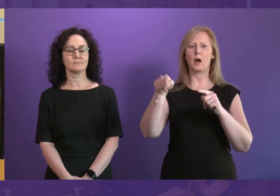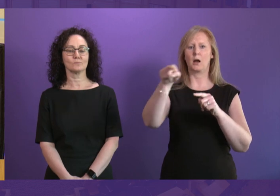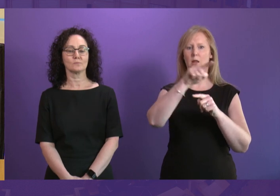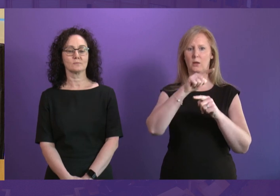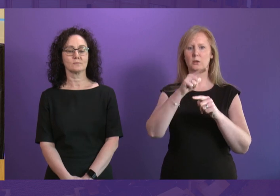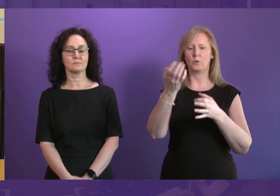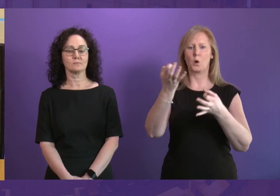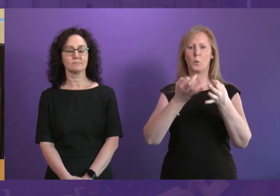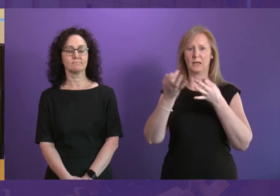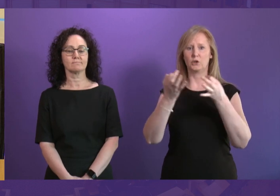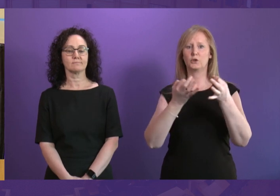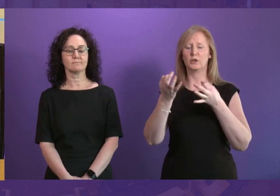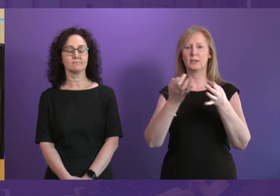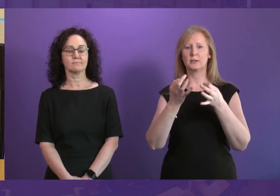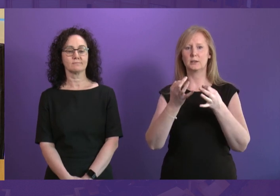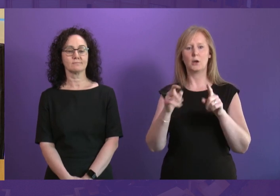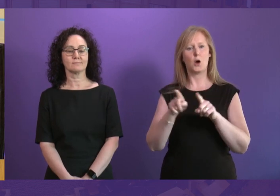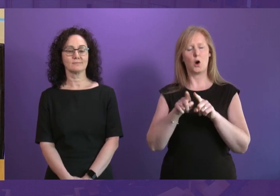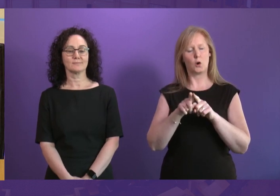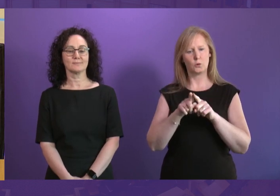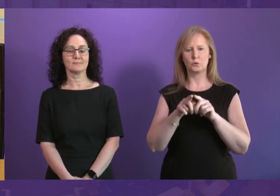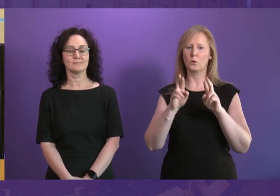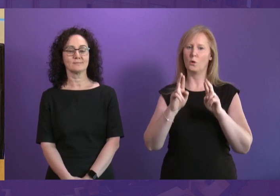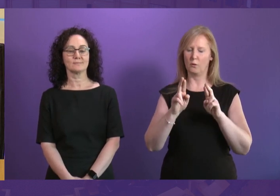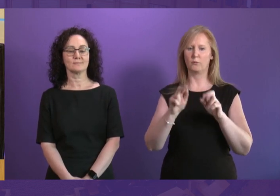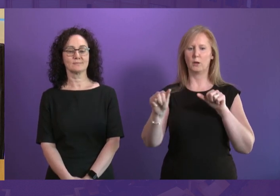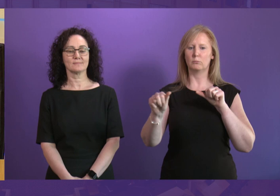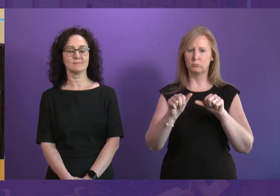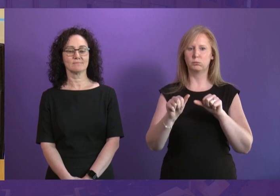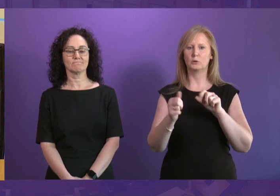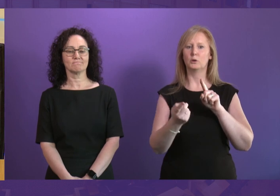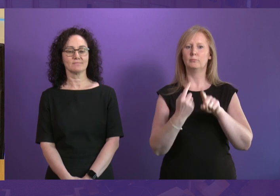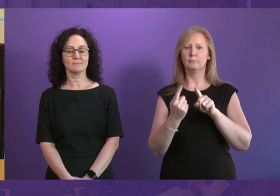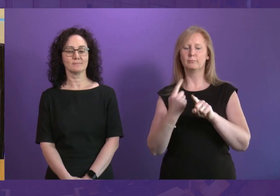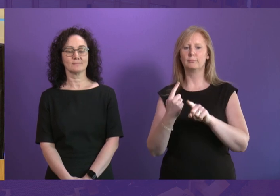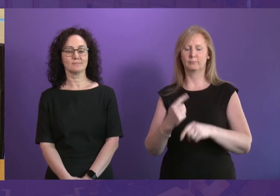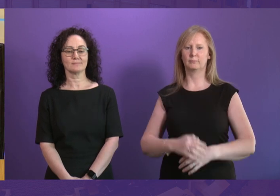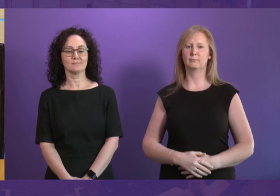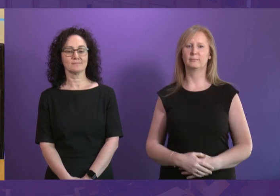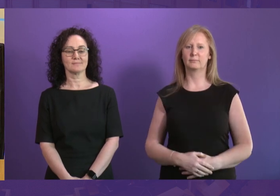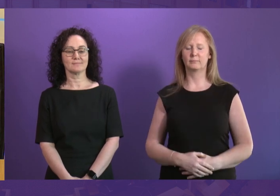make for snappier and more effective contributions and I live in hope that my exhortation is